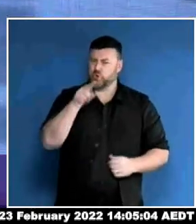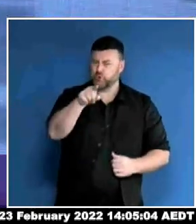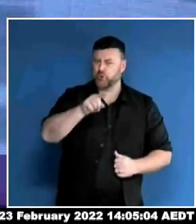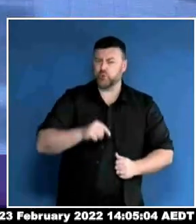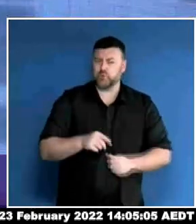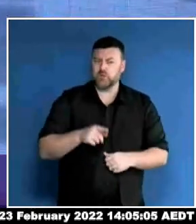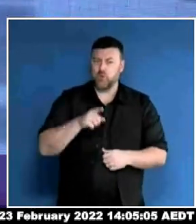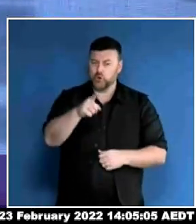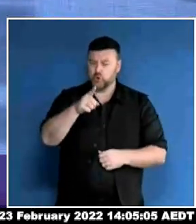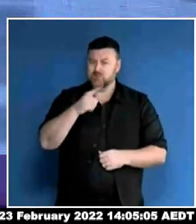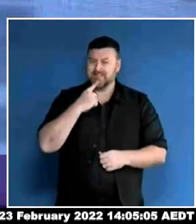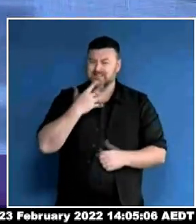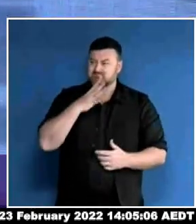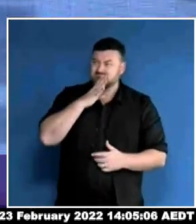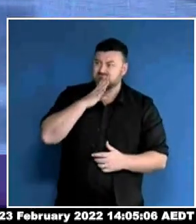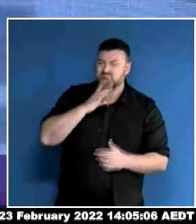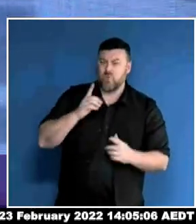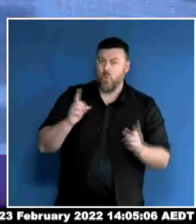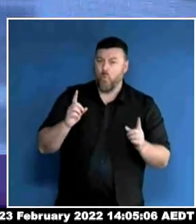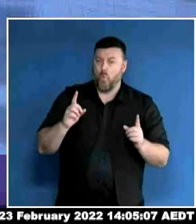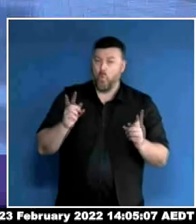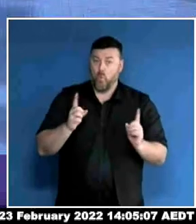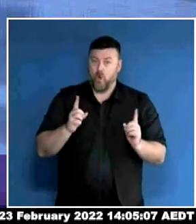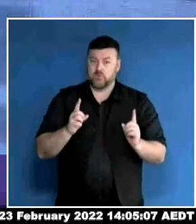what your role was as a barista trainer.